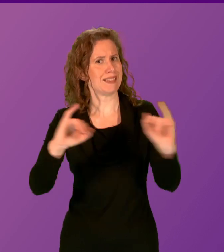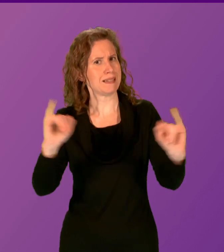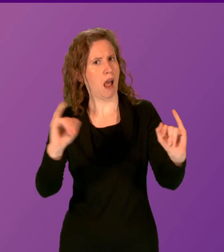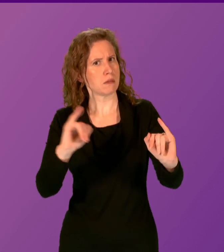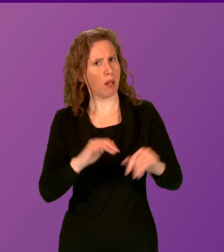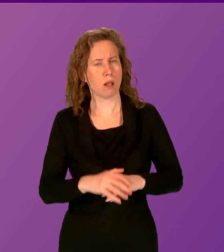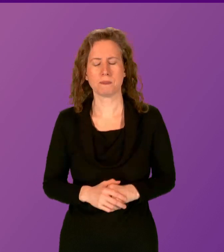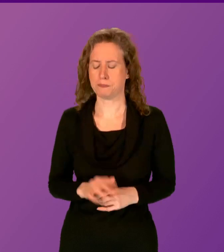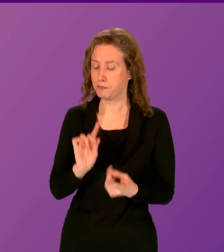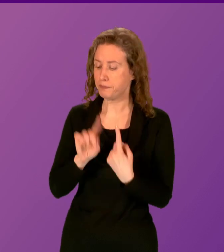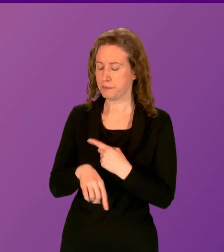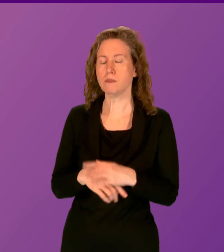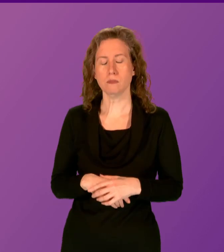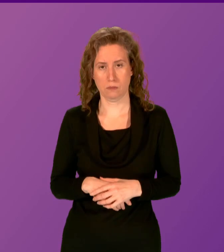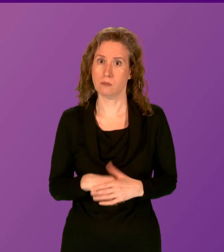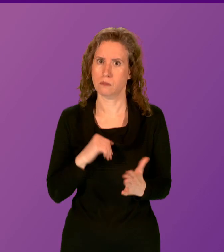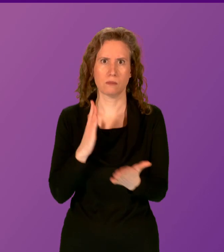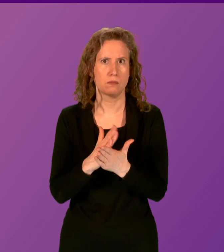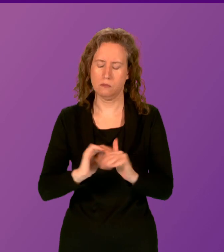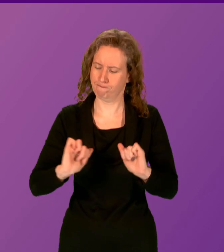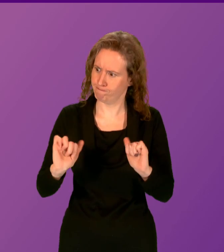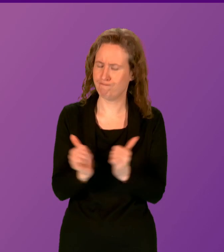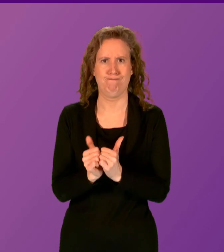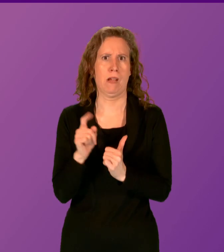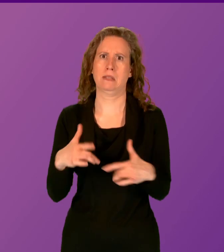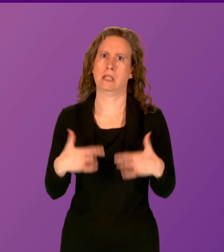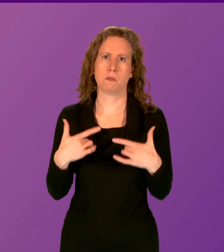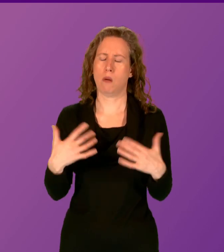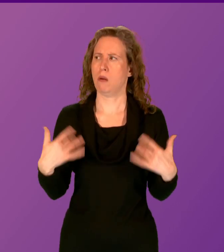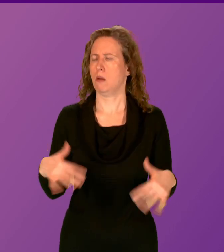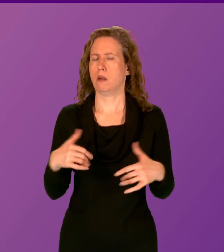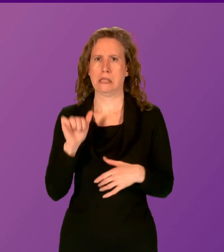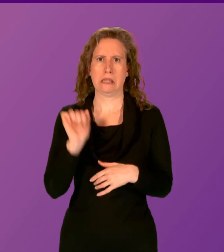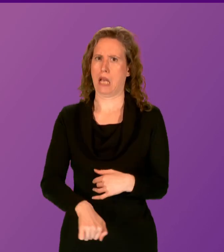I absolutely share that sentiment from Audrey Nicoll.